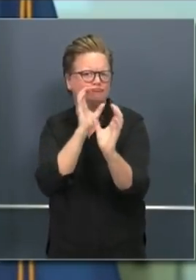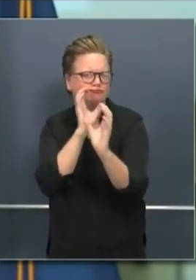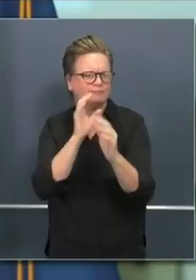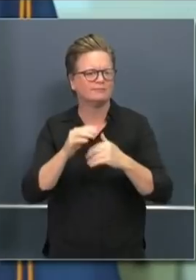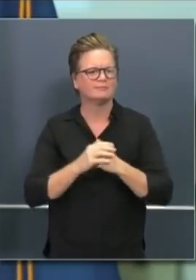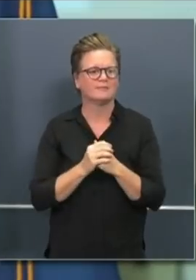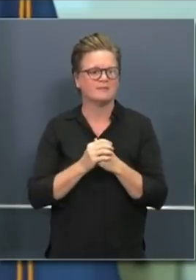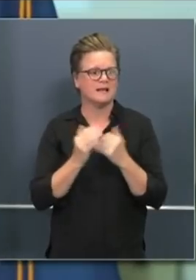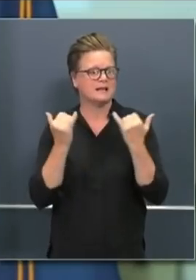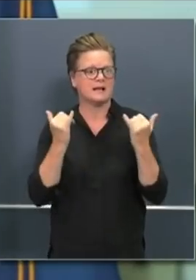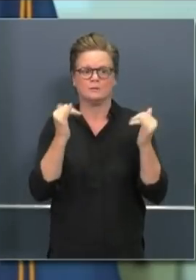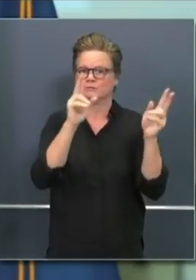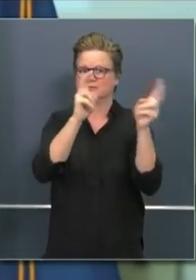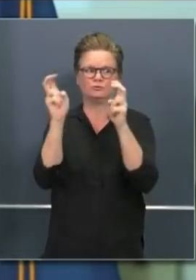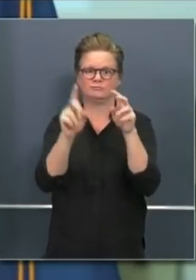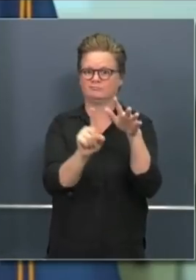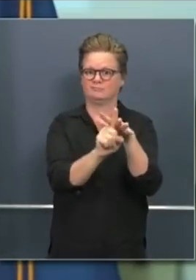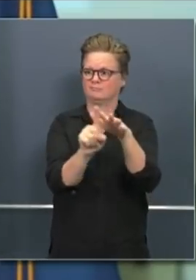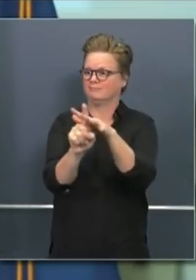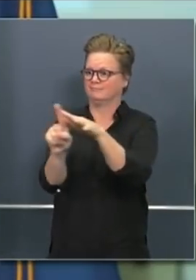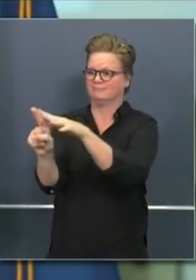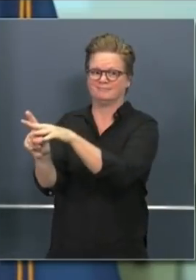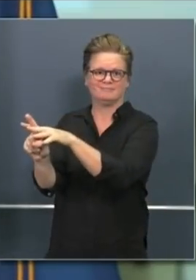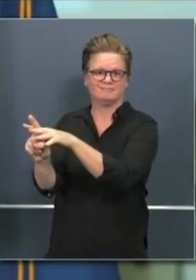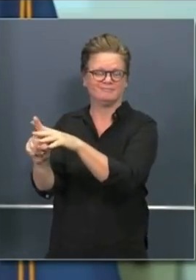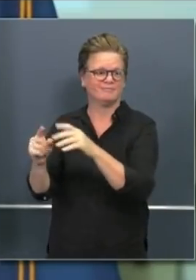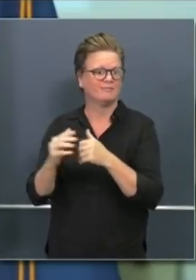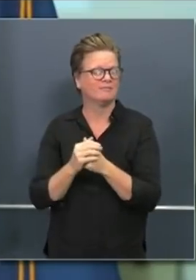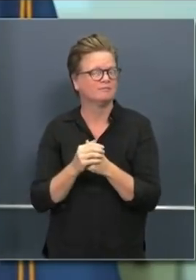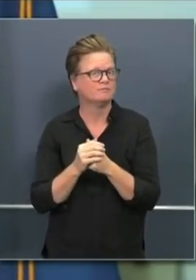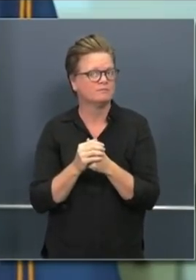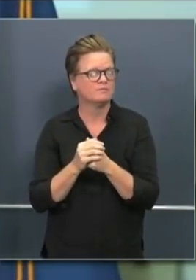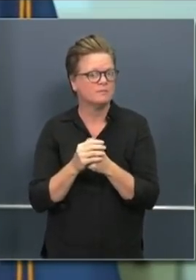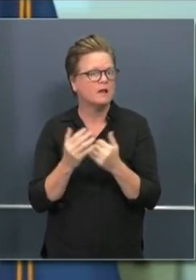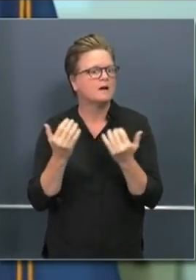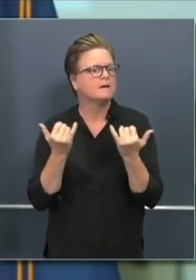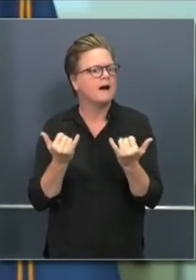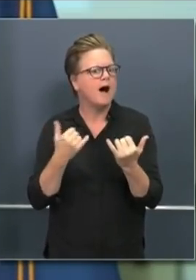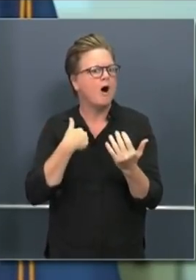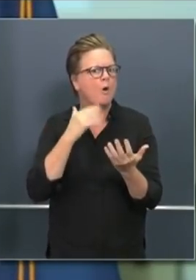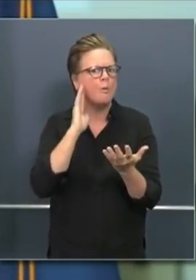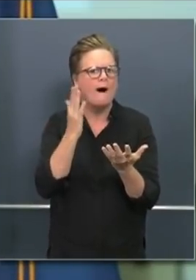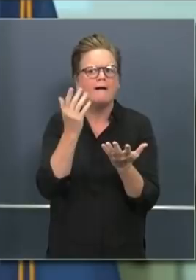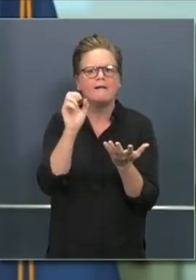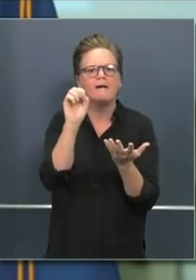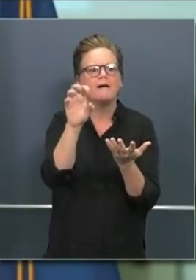NOW LET'S GO TO GAVIN NEWSOM WHO IS SPEAKING RIGHT NOW. I WANTED TO GIVE YOU A SENSE OF WHERE WE BELIEVE WE ARE GOING AS A STATE.